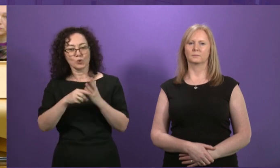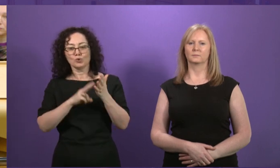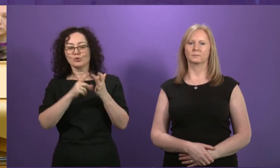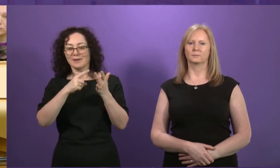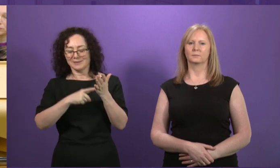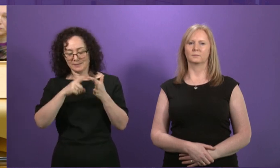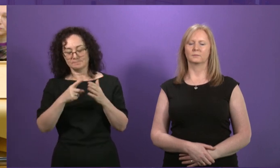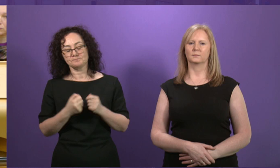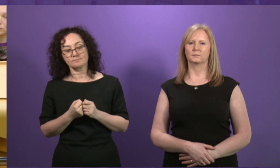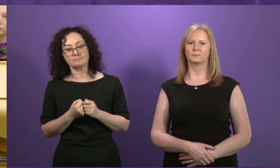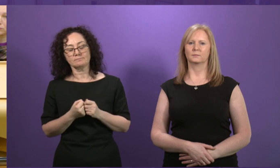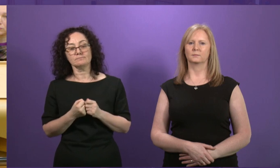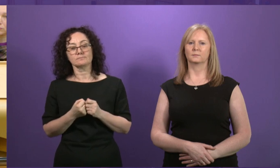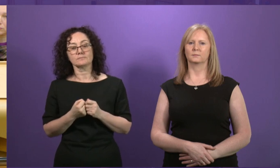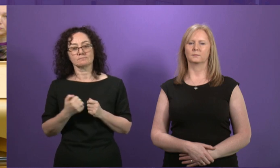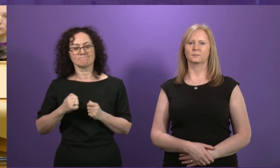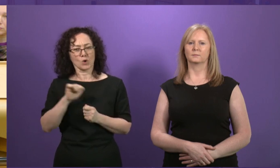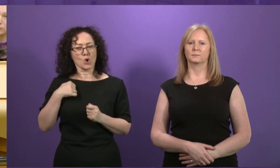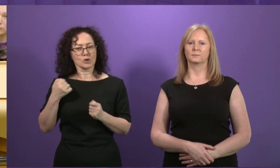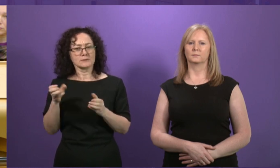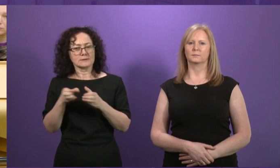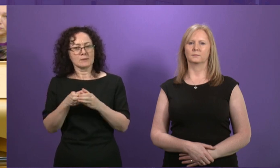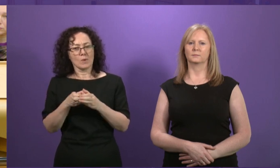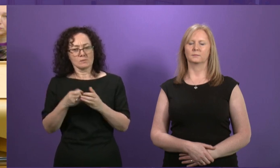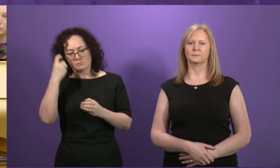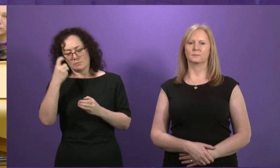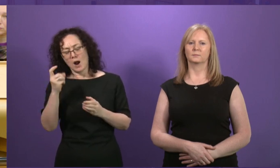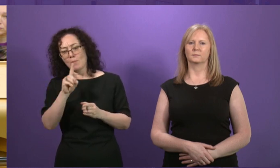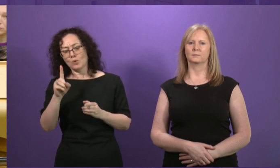The local PACE team is considering what further support can be provided and I confirm that